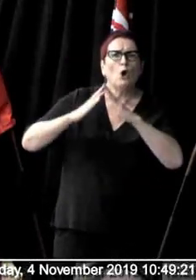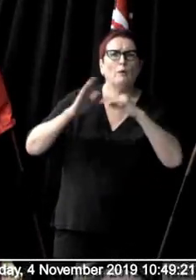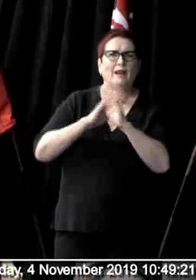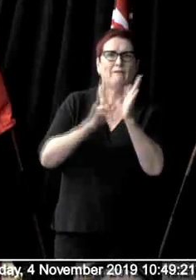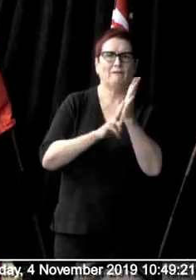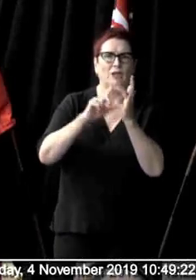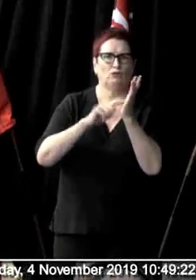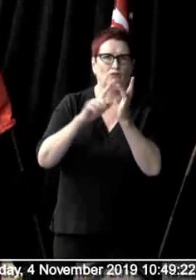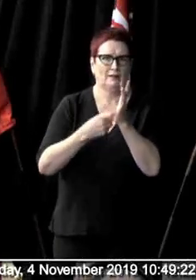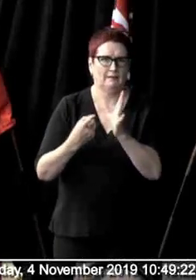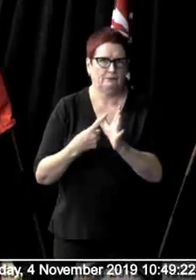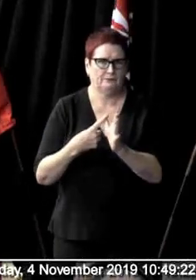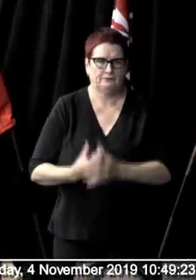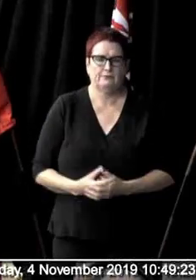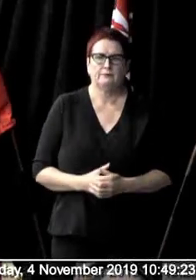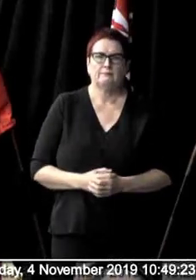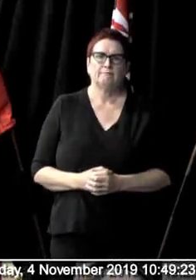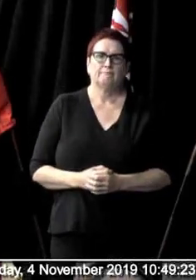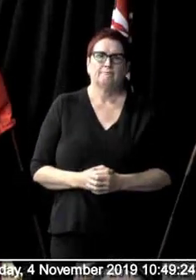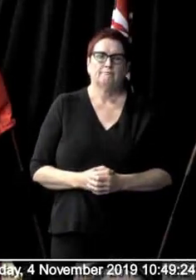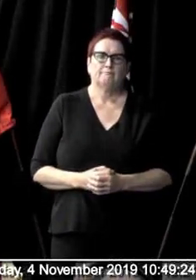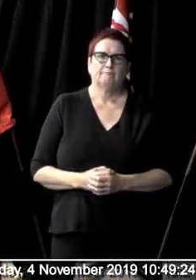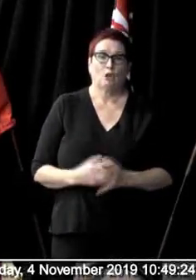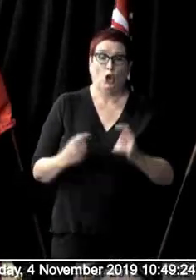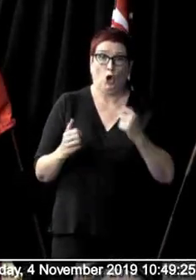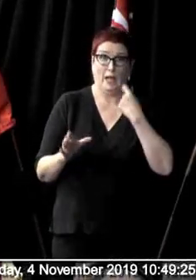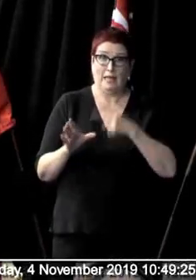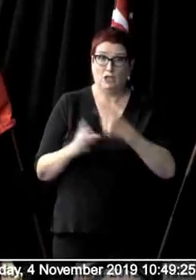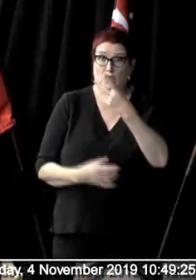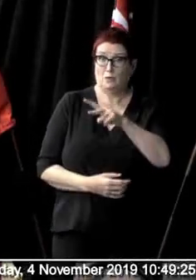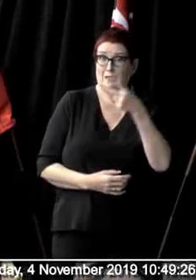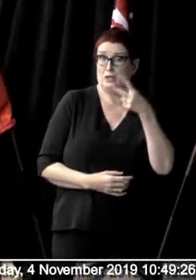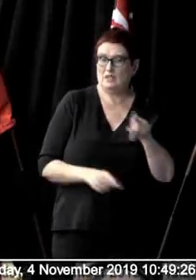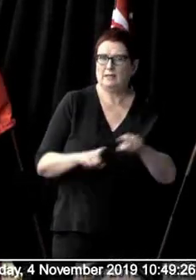In the first half of 2020, as the Chair has noted, the Commission will conduct